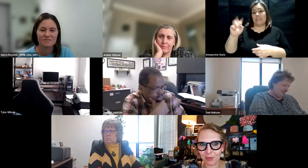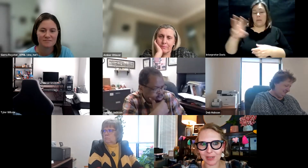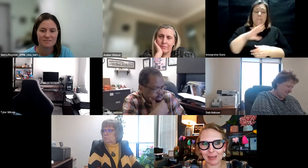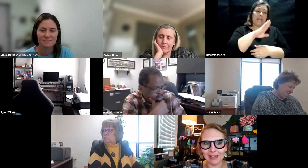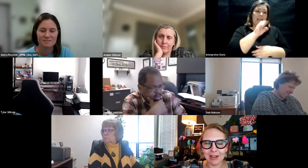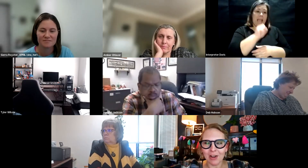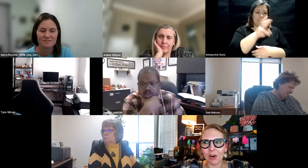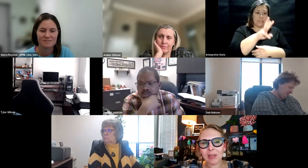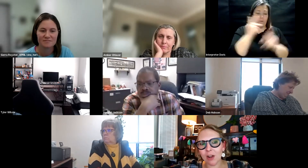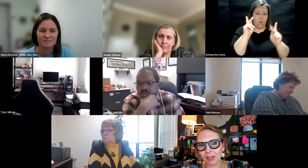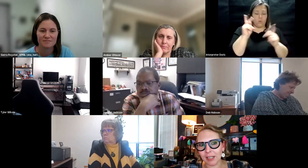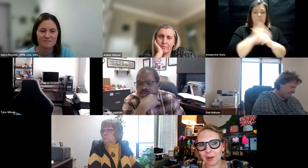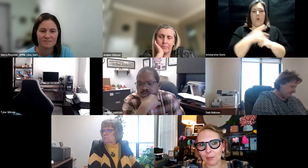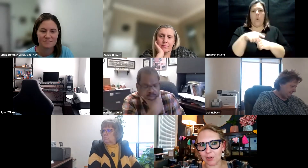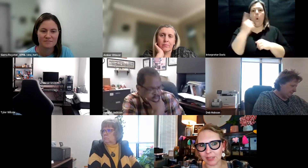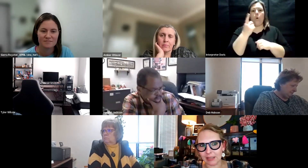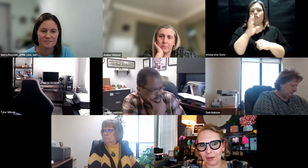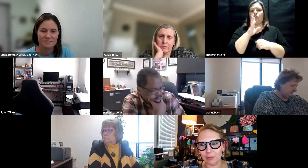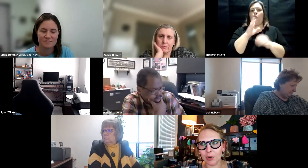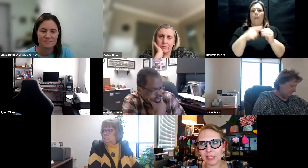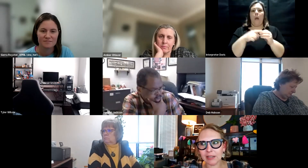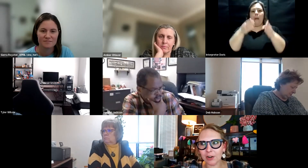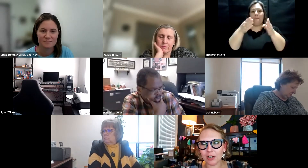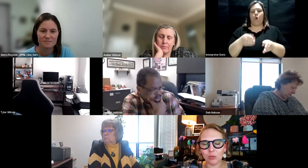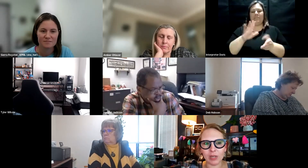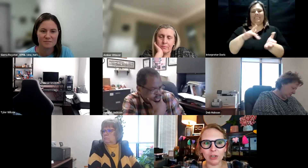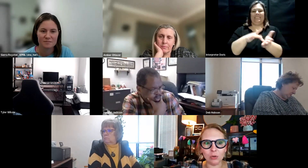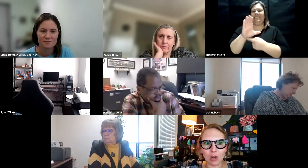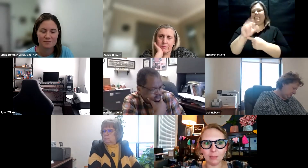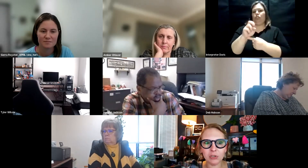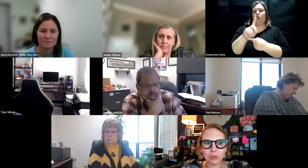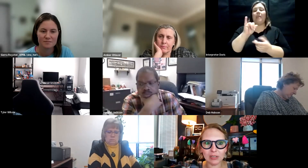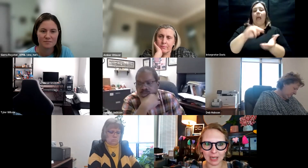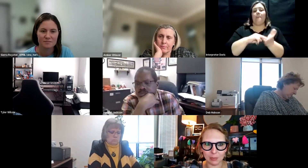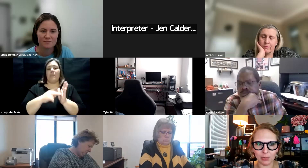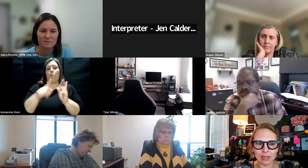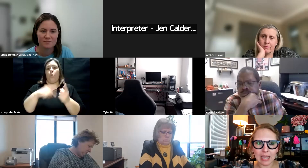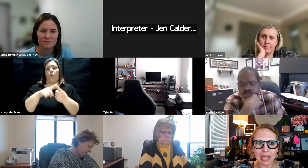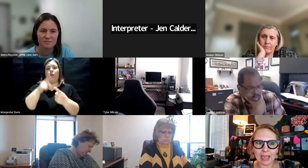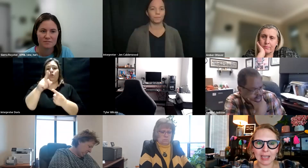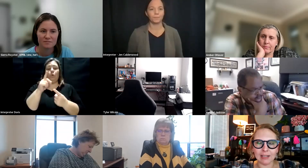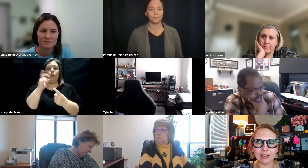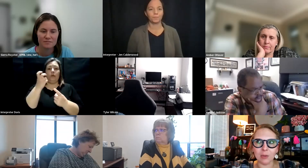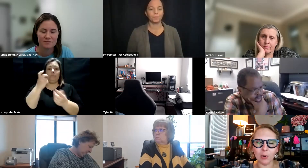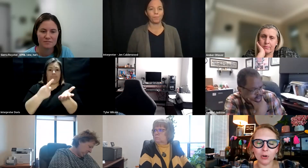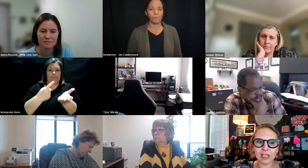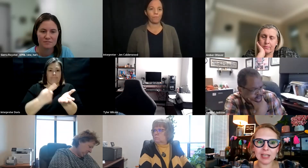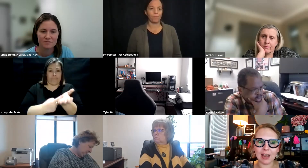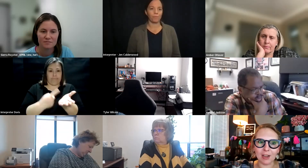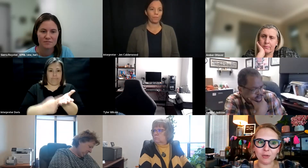So this is a hot topic especially in the world of social work. So MKW, BSW or always talking about person centered.